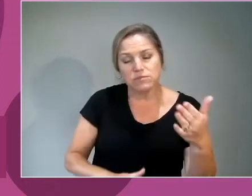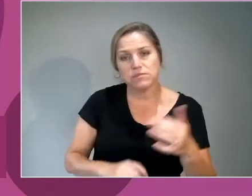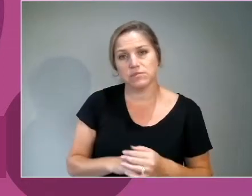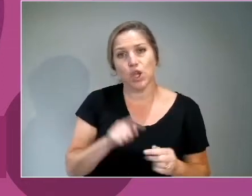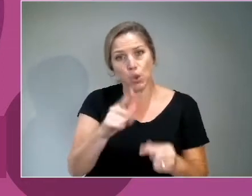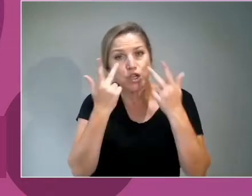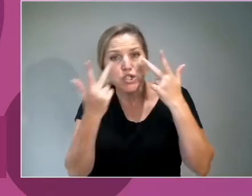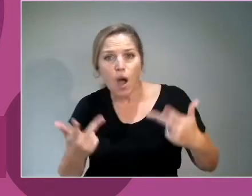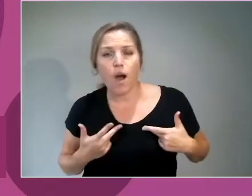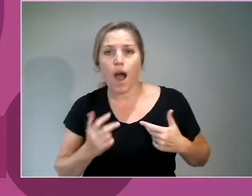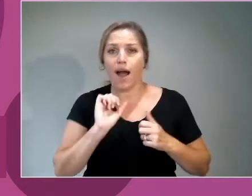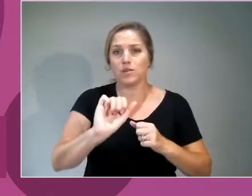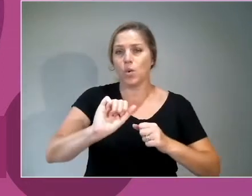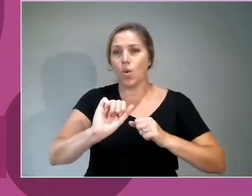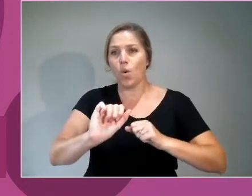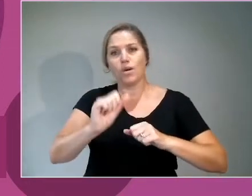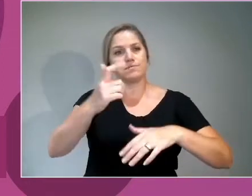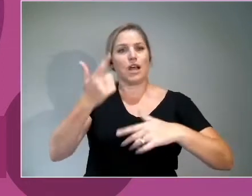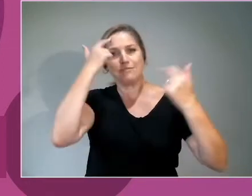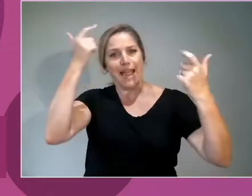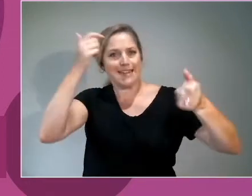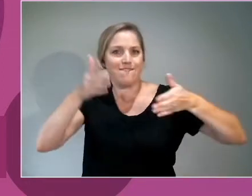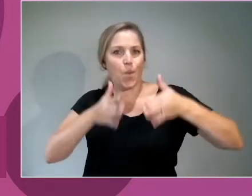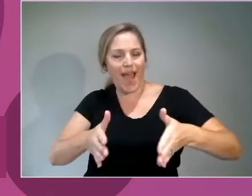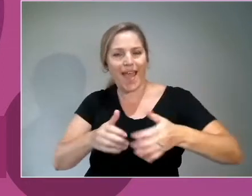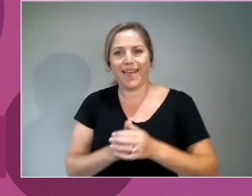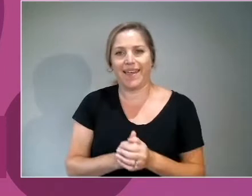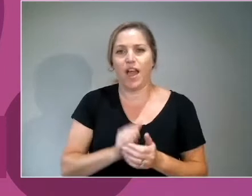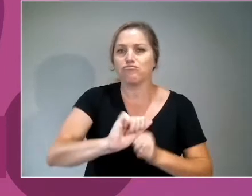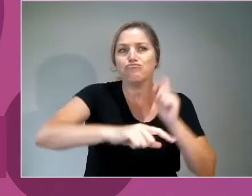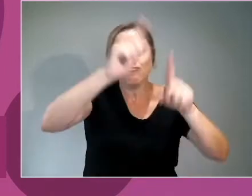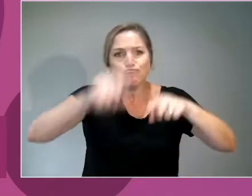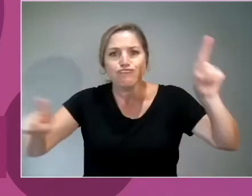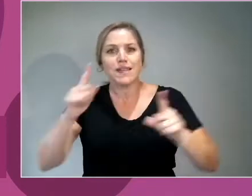through your forms of creativity, your various forms of expression, just how it has changed us.